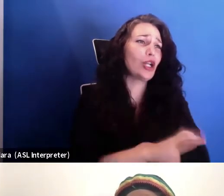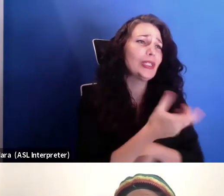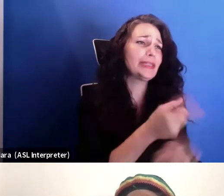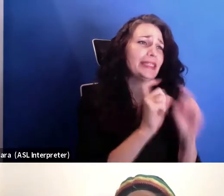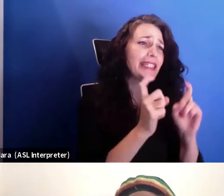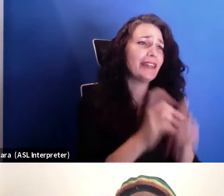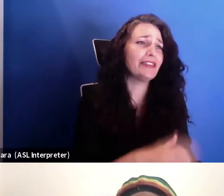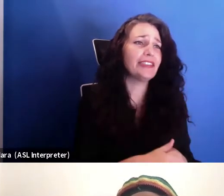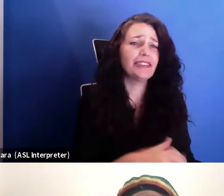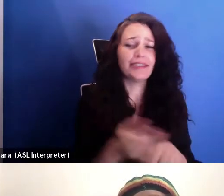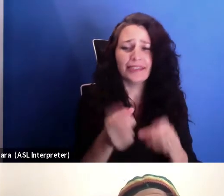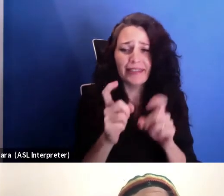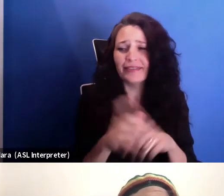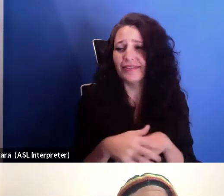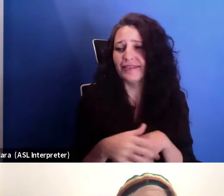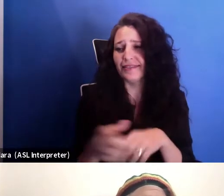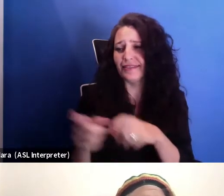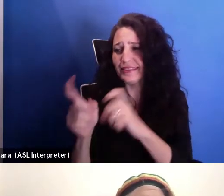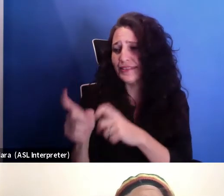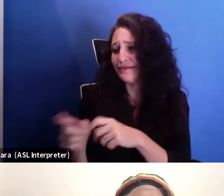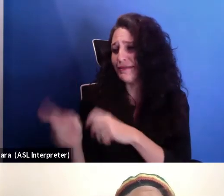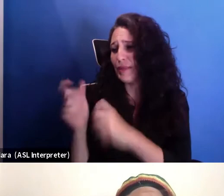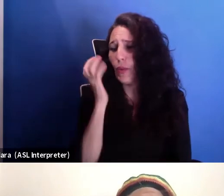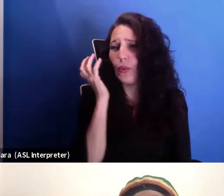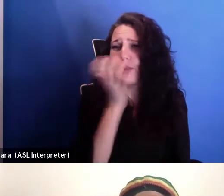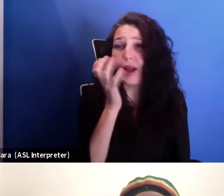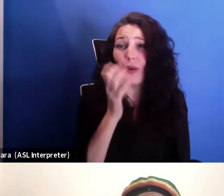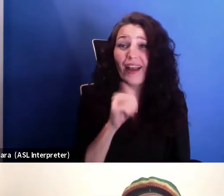and things I hadn't seen, in 45 some odd years.